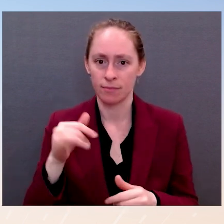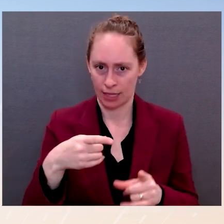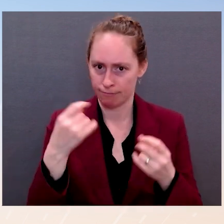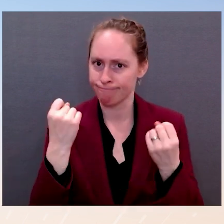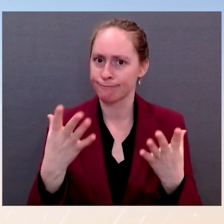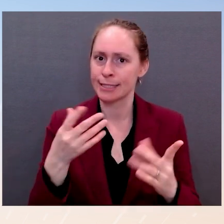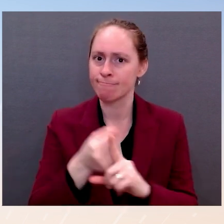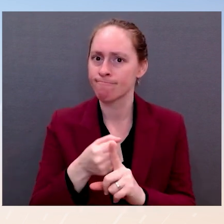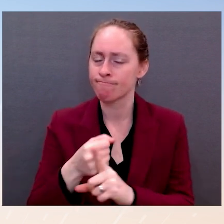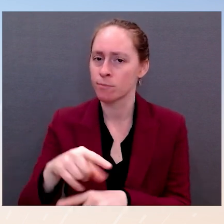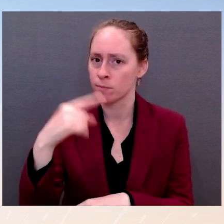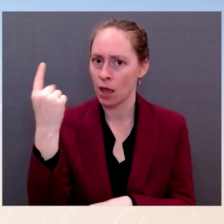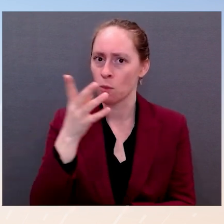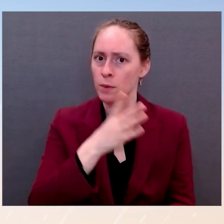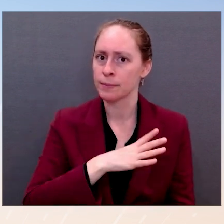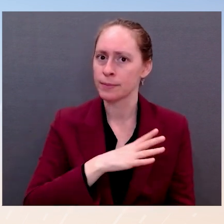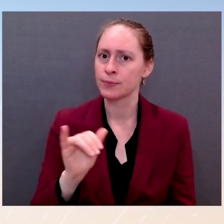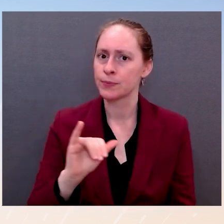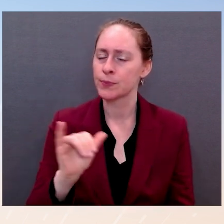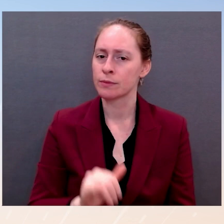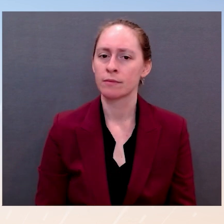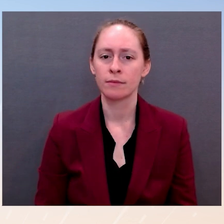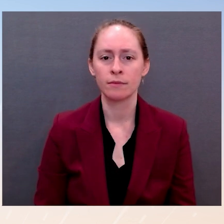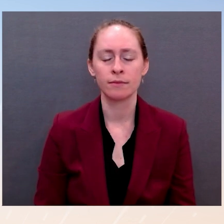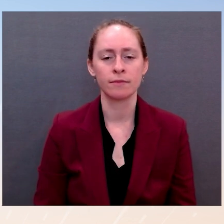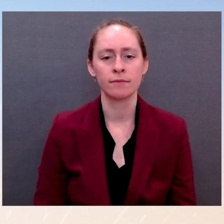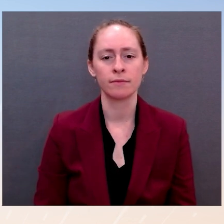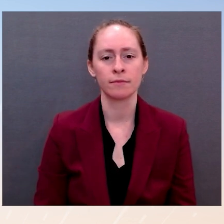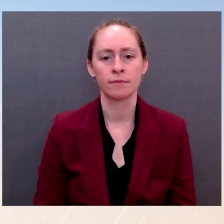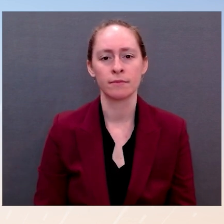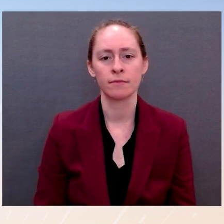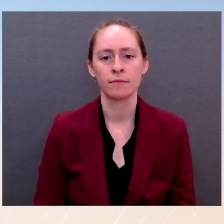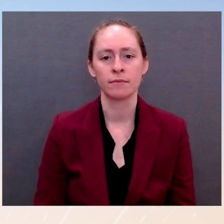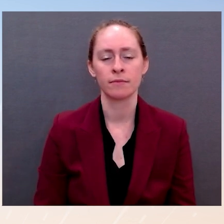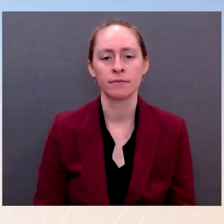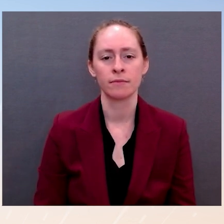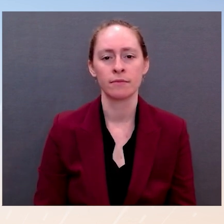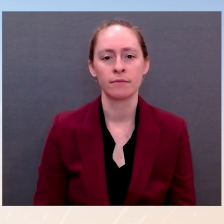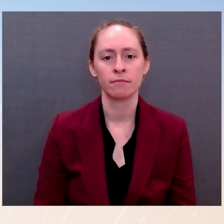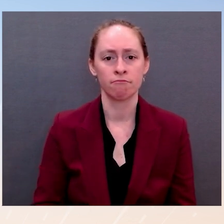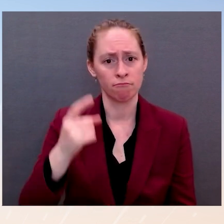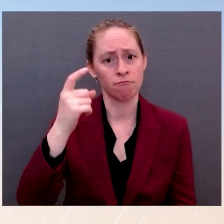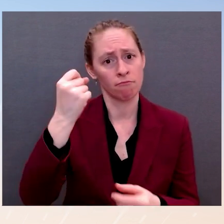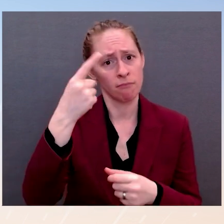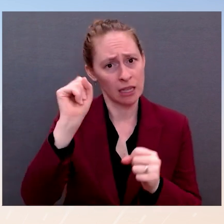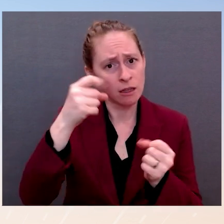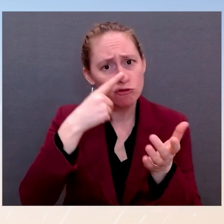It's important that when there are cancers where you can get a screening test to find that cancer early